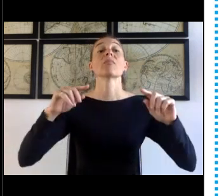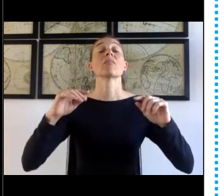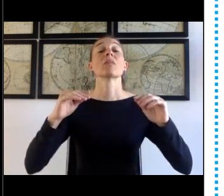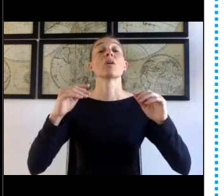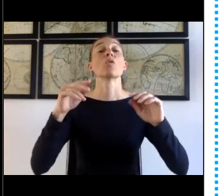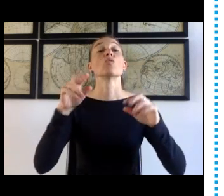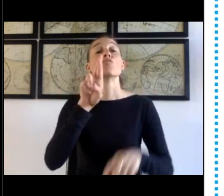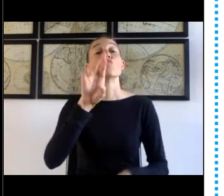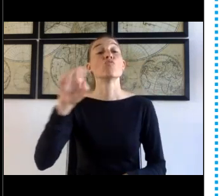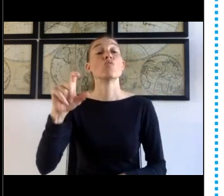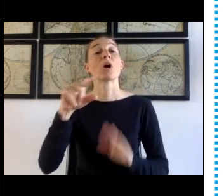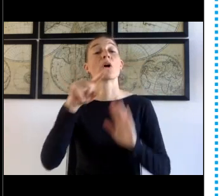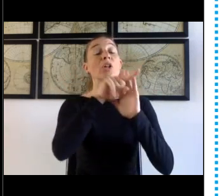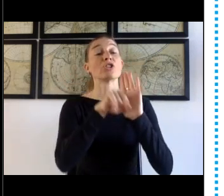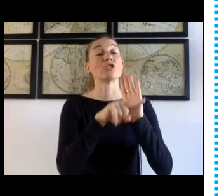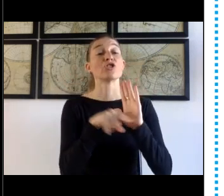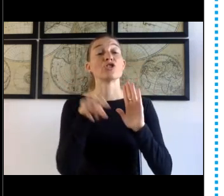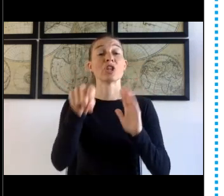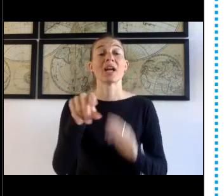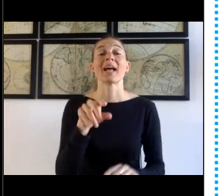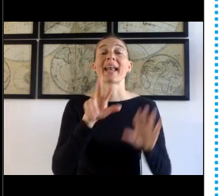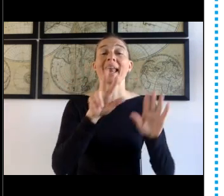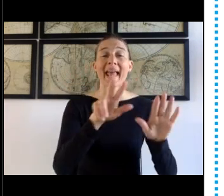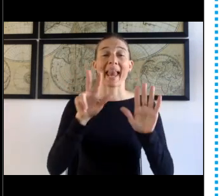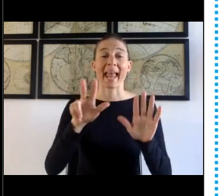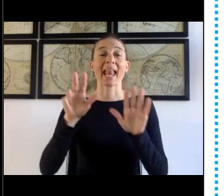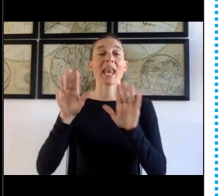This is about liability. So about the airline's obligation